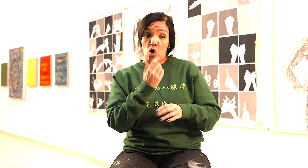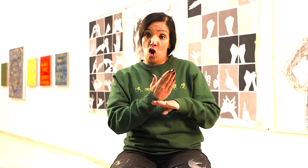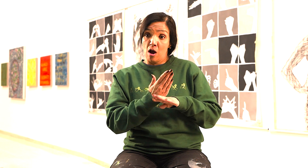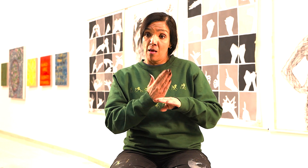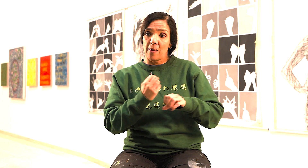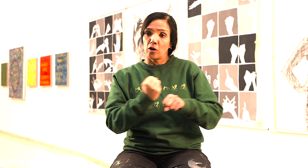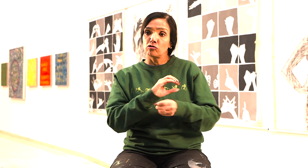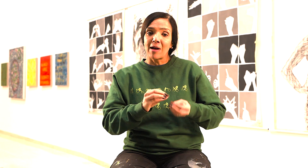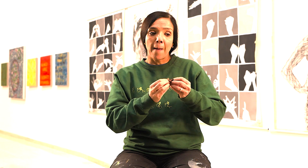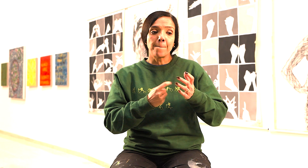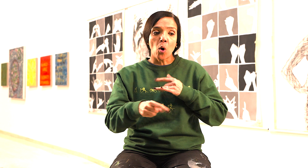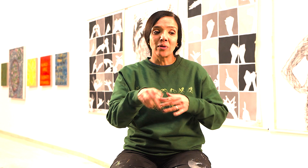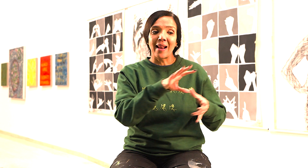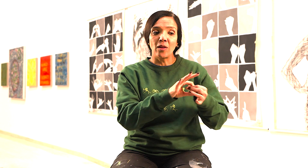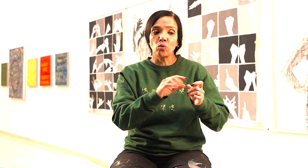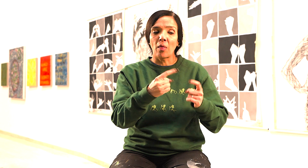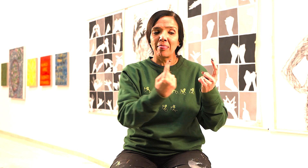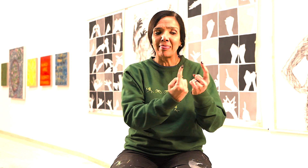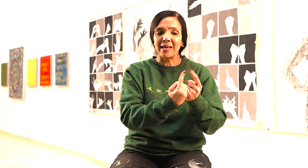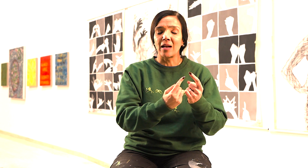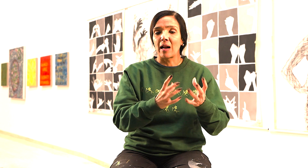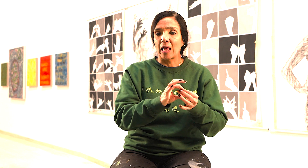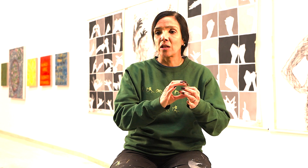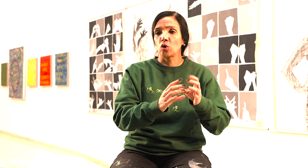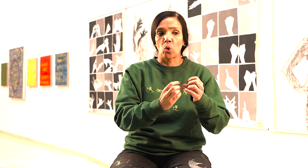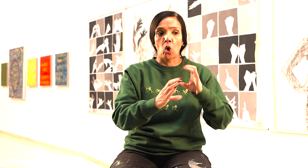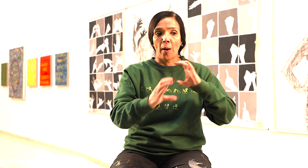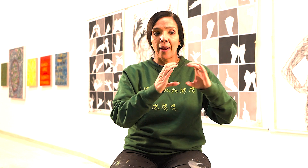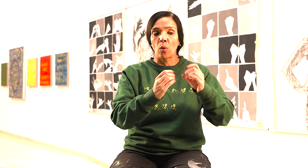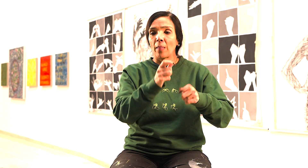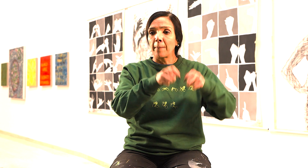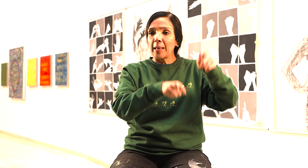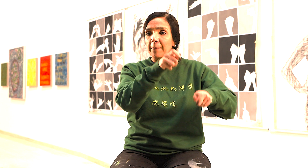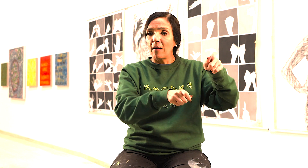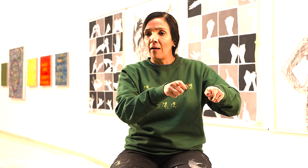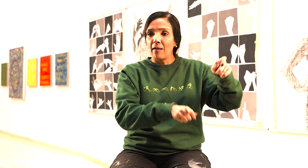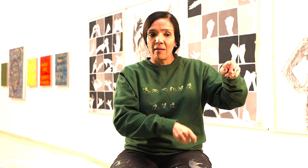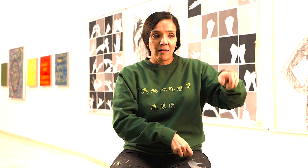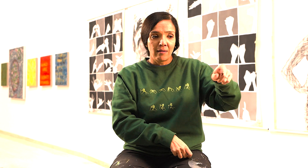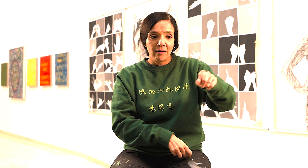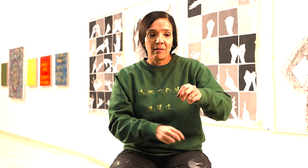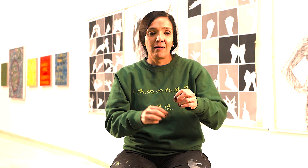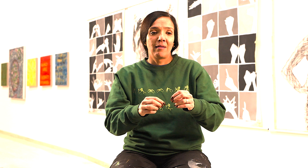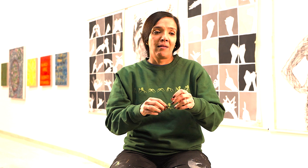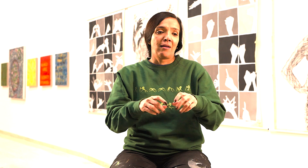The artwork that they create mostly is linked to things to do with communication with people.